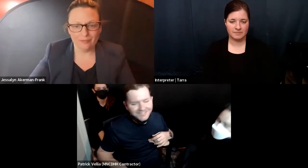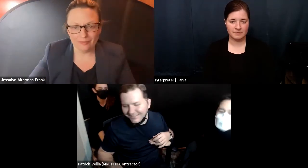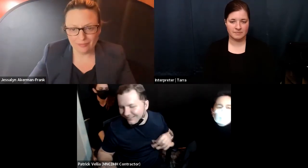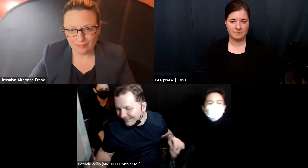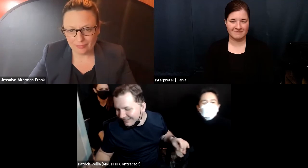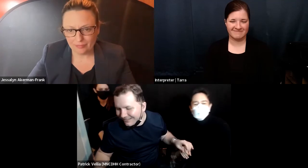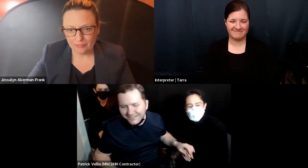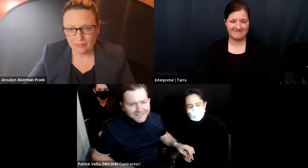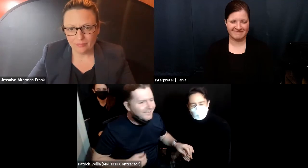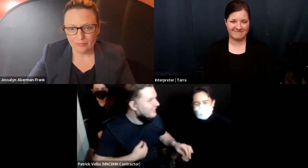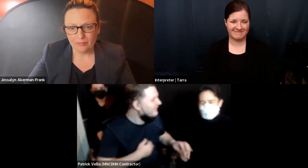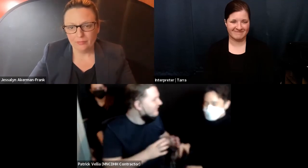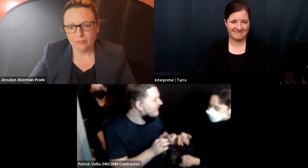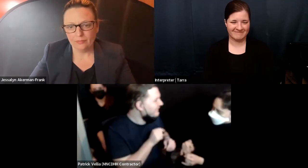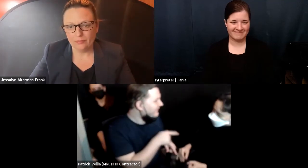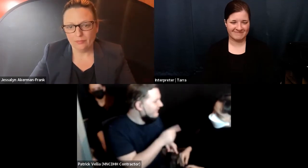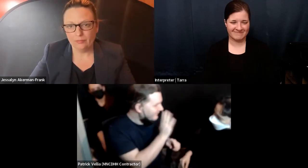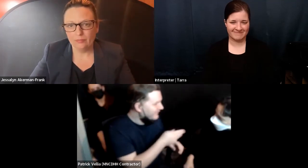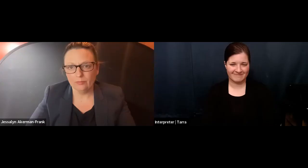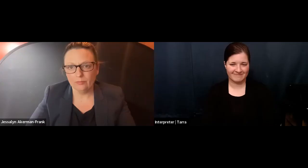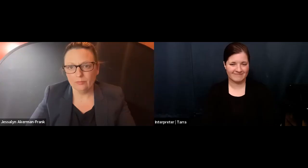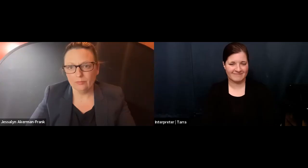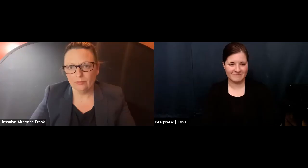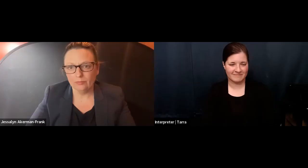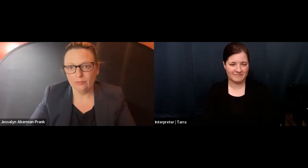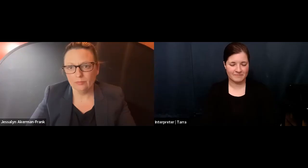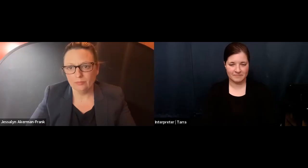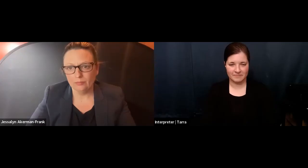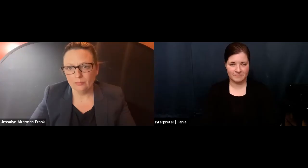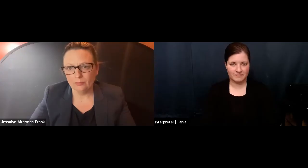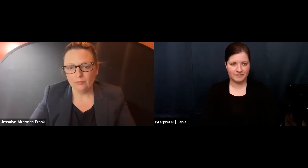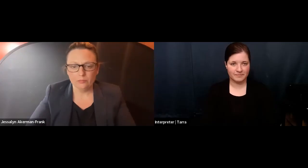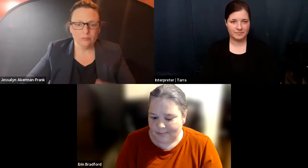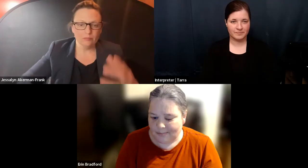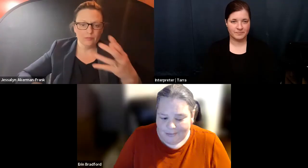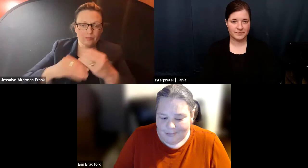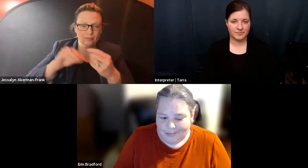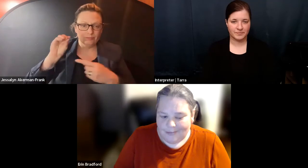Jessalyn: Just a moment. I'll be turning off Patrick's spotlight. And last is Erin. Just a moment.